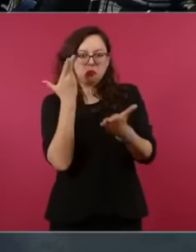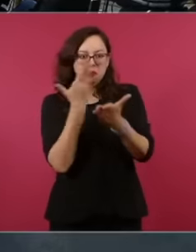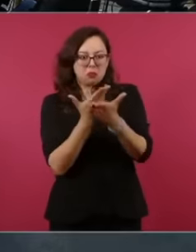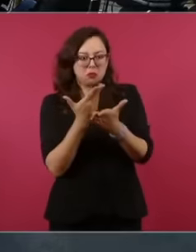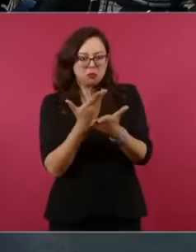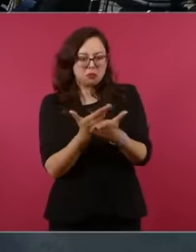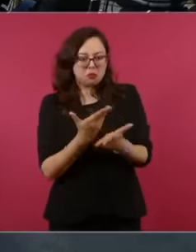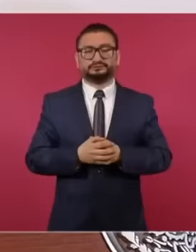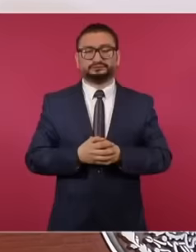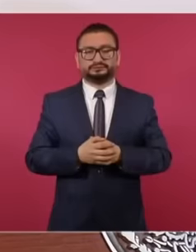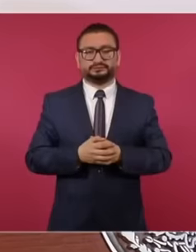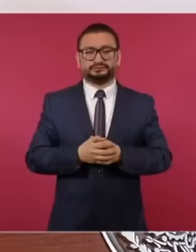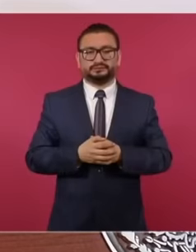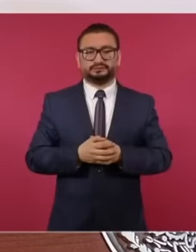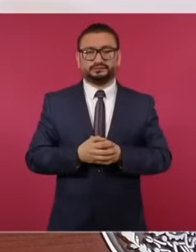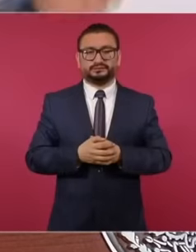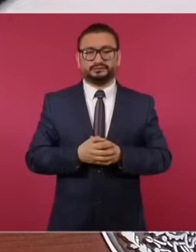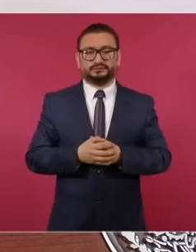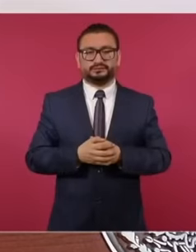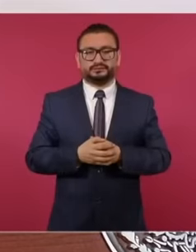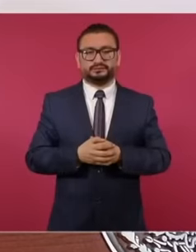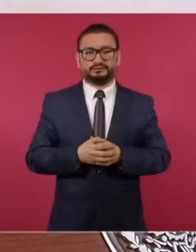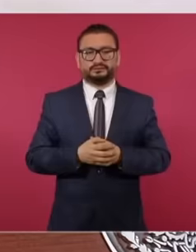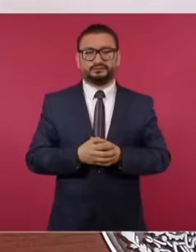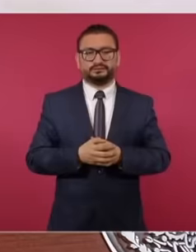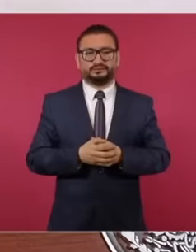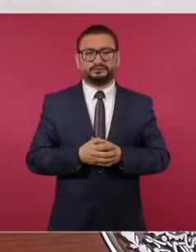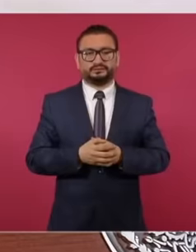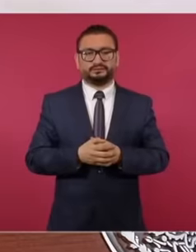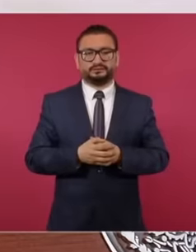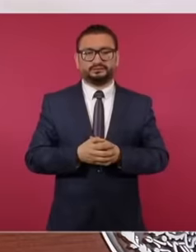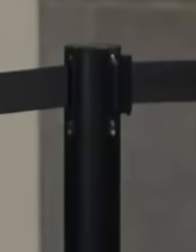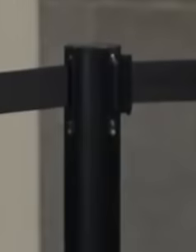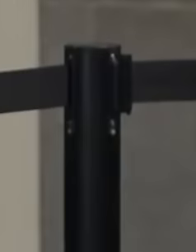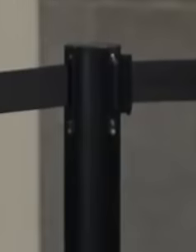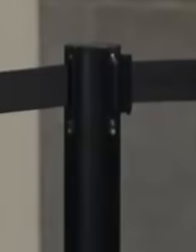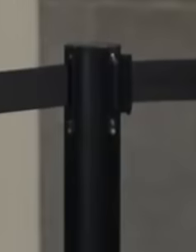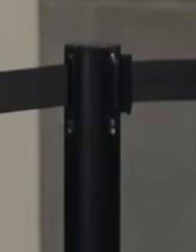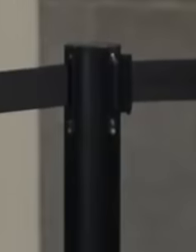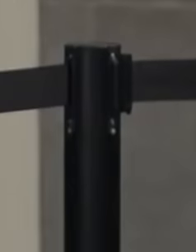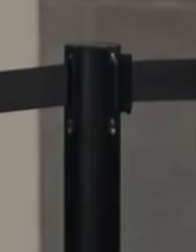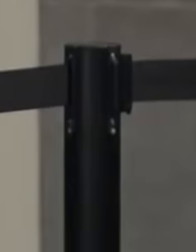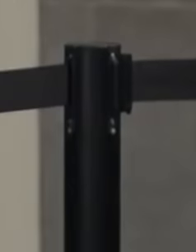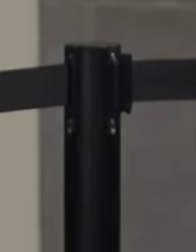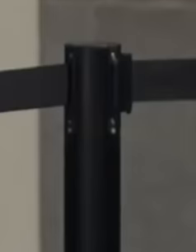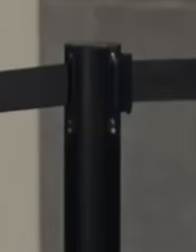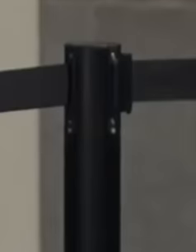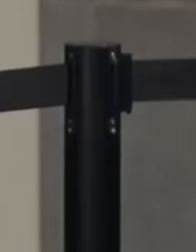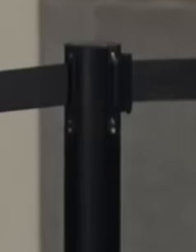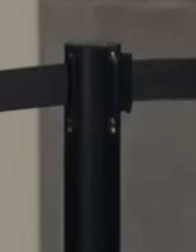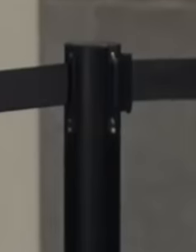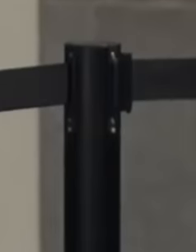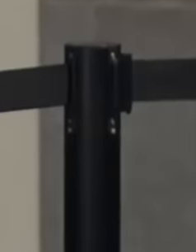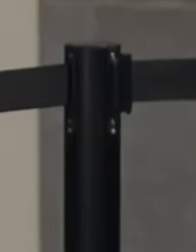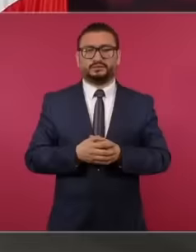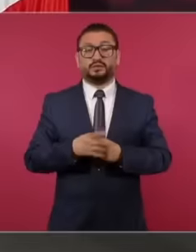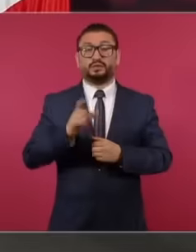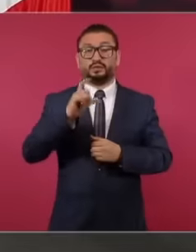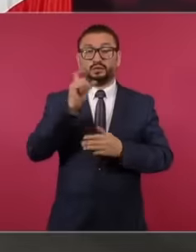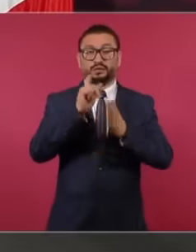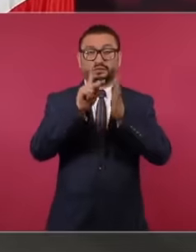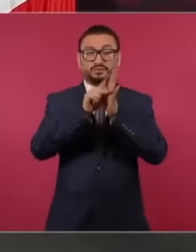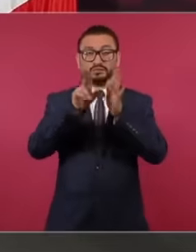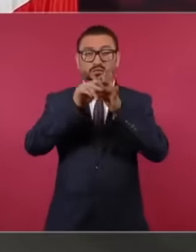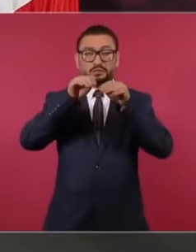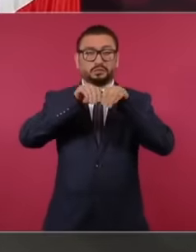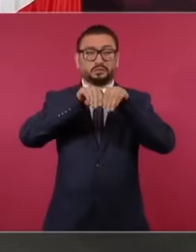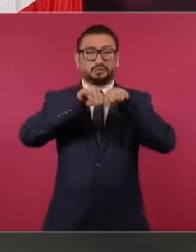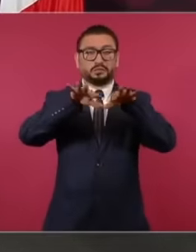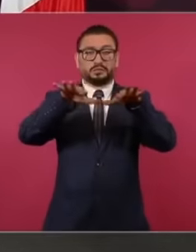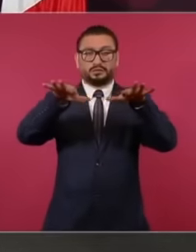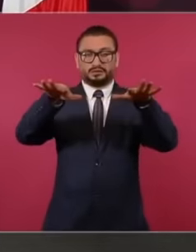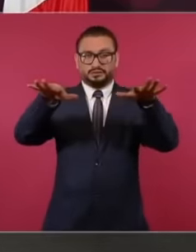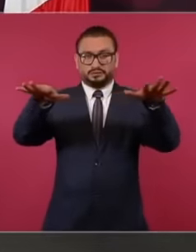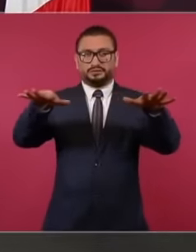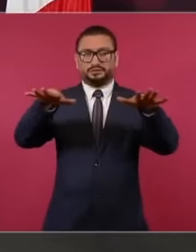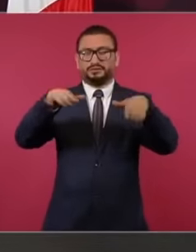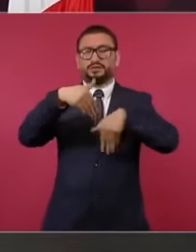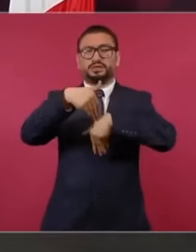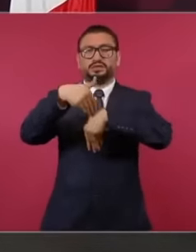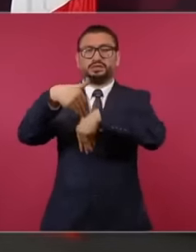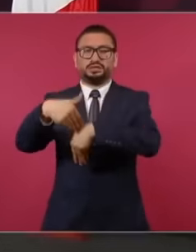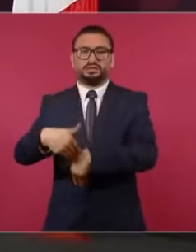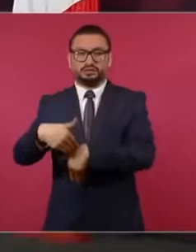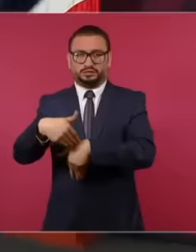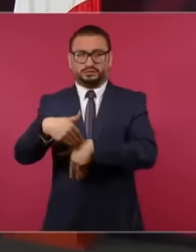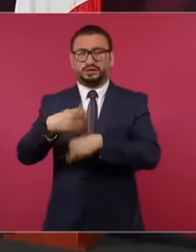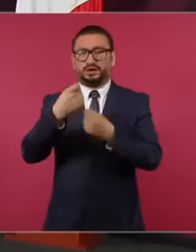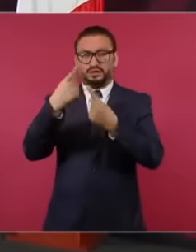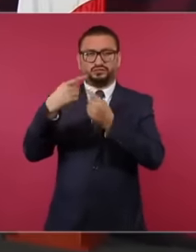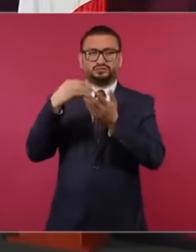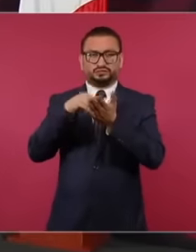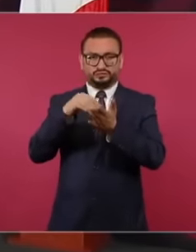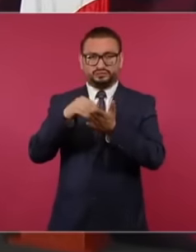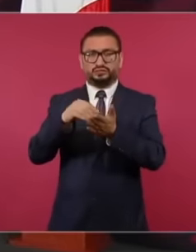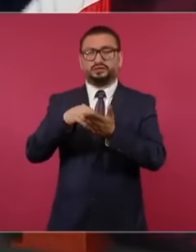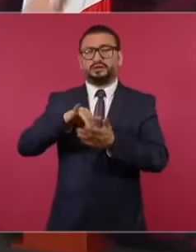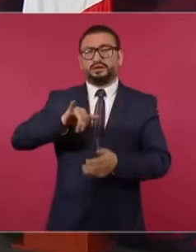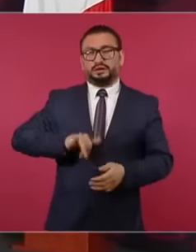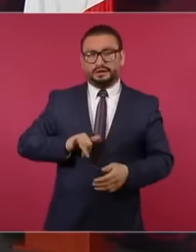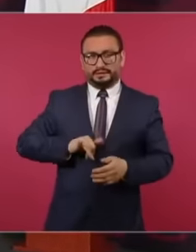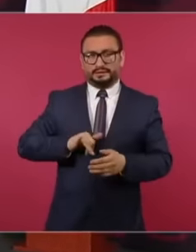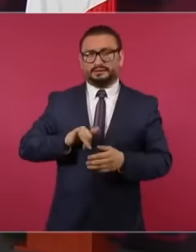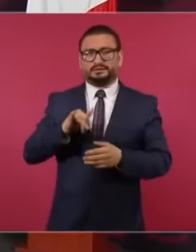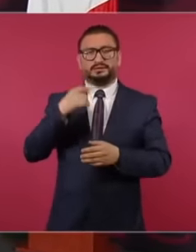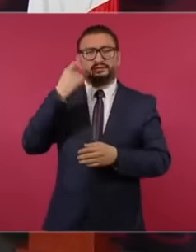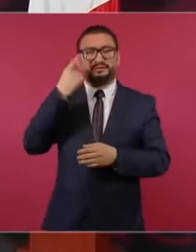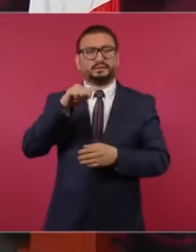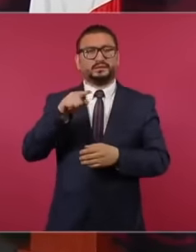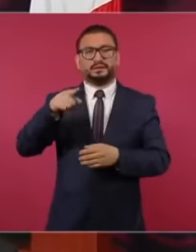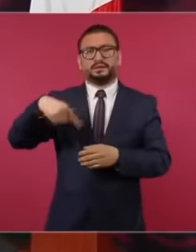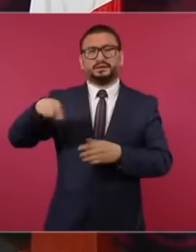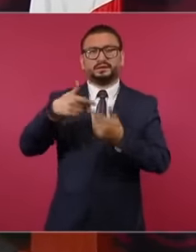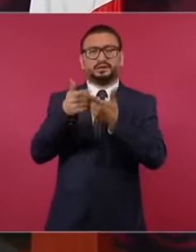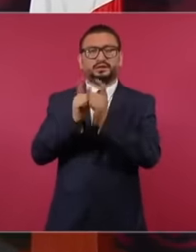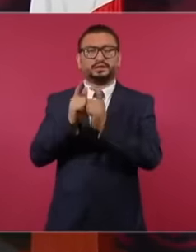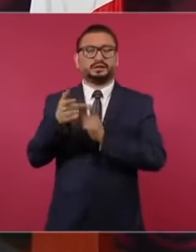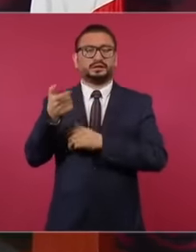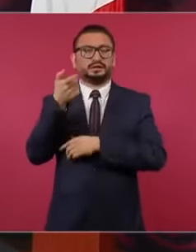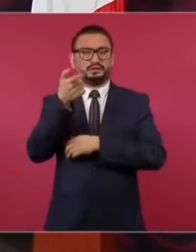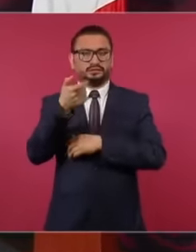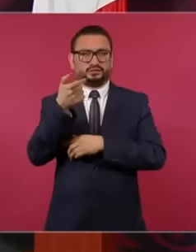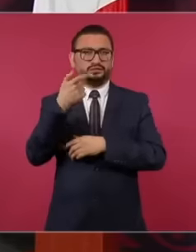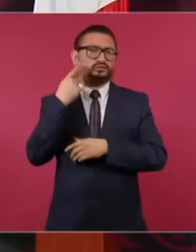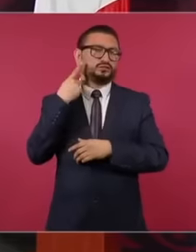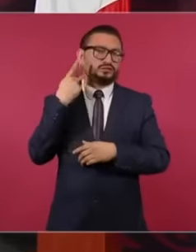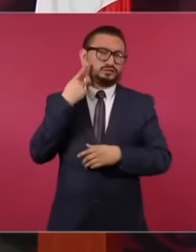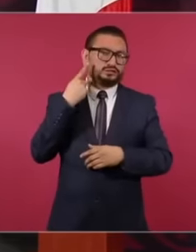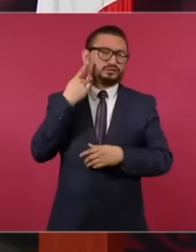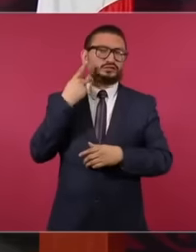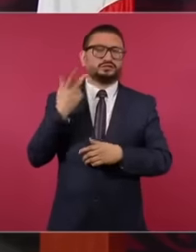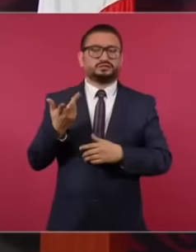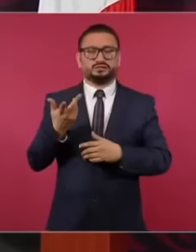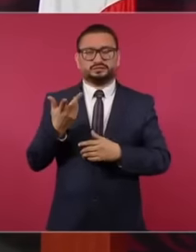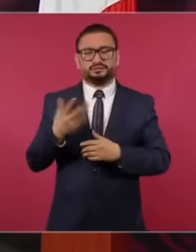, the media apparatus that obeyed and obeys political economic interests,